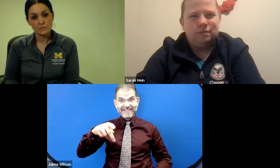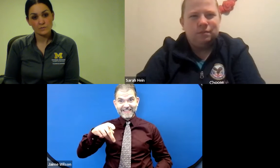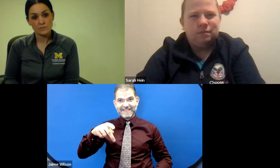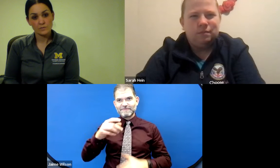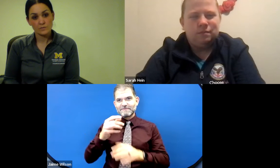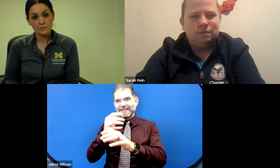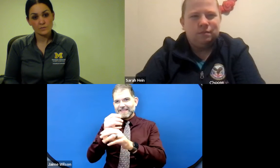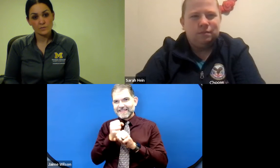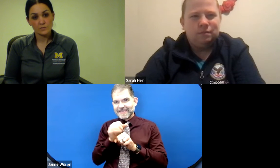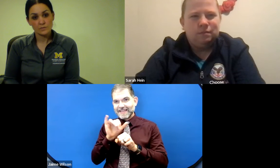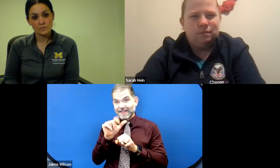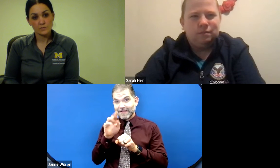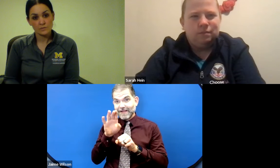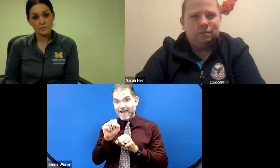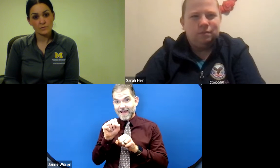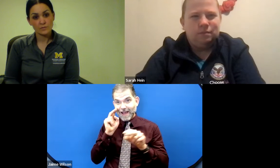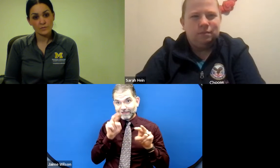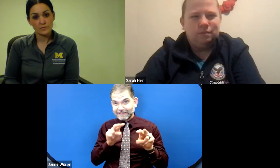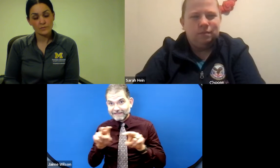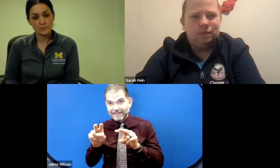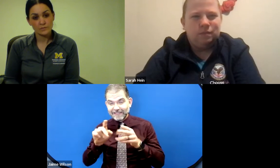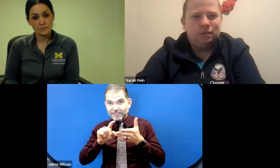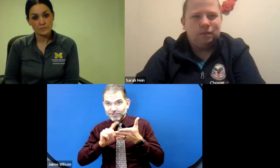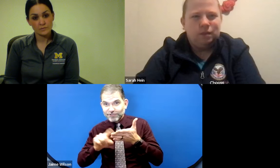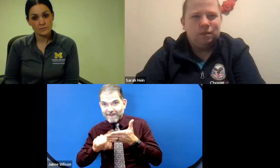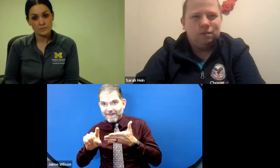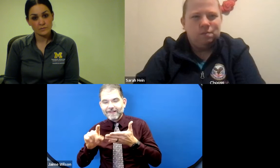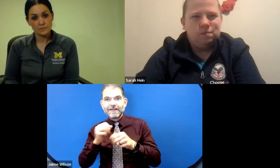ASL Interpreter: go to your Pcp. ASL Interpreter: Get laps drawn